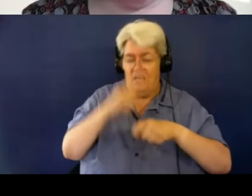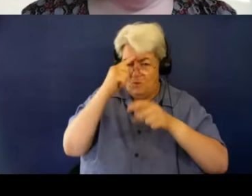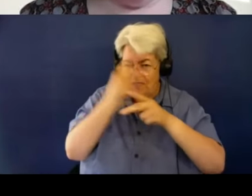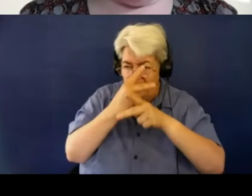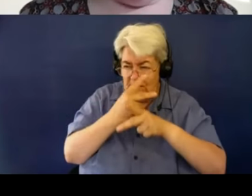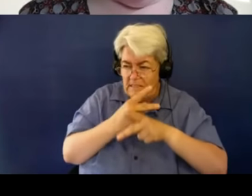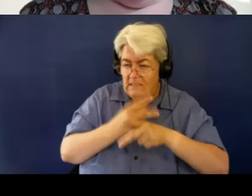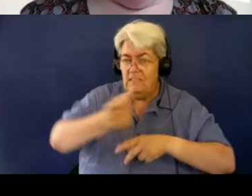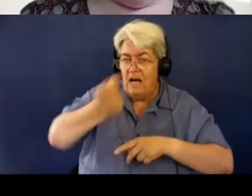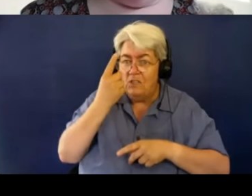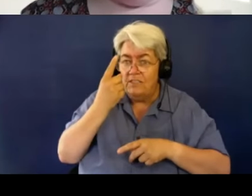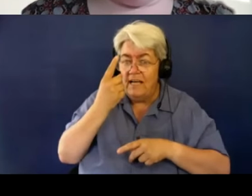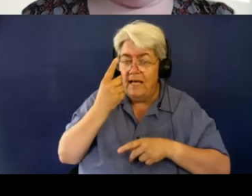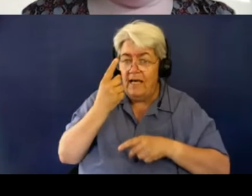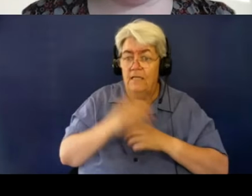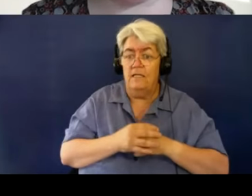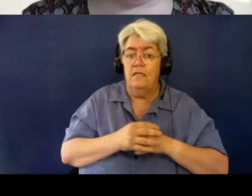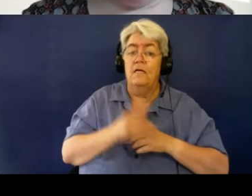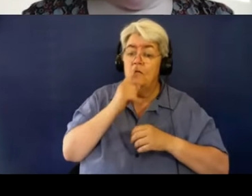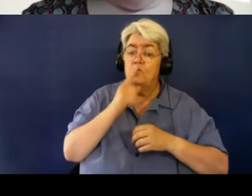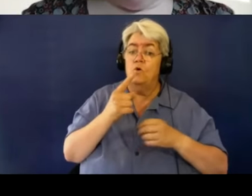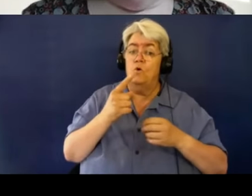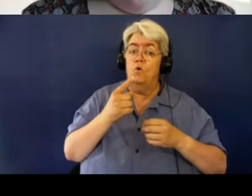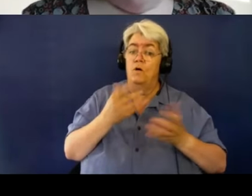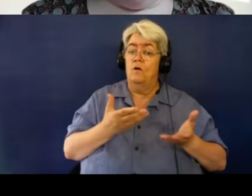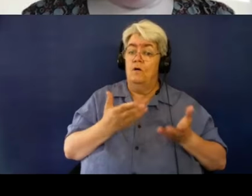Provide an overall structure to your presentation.